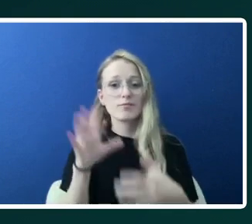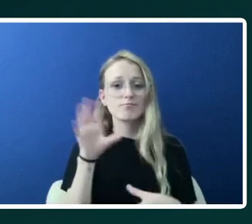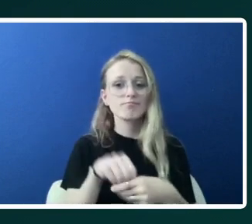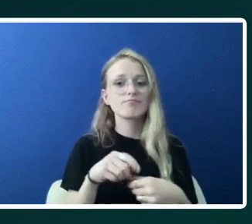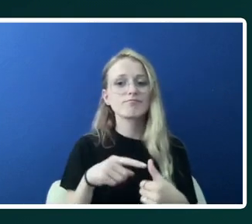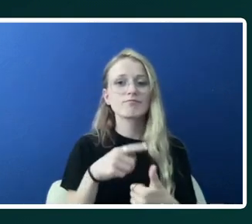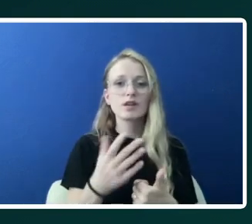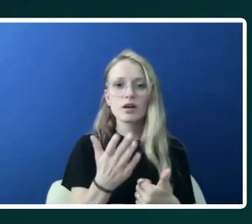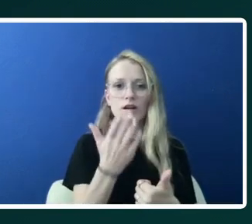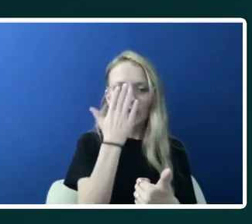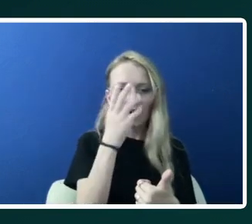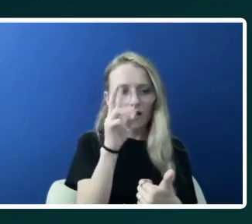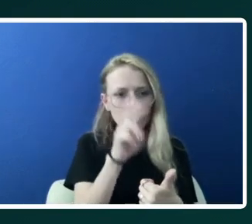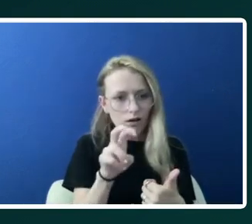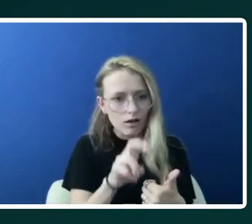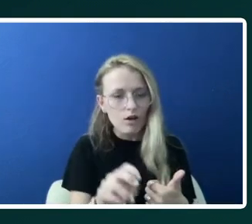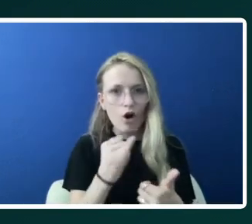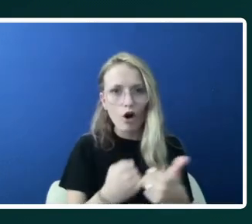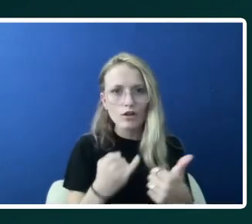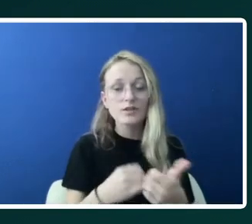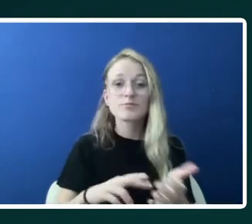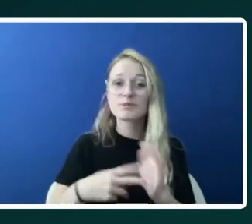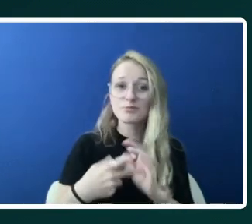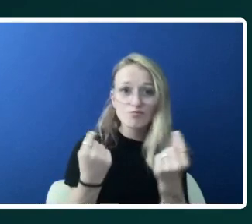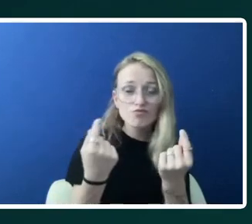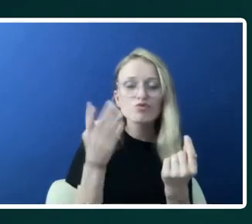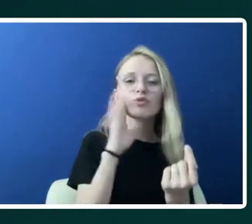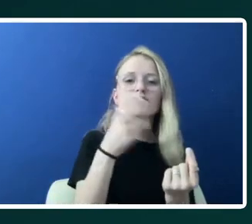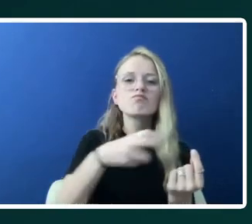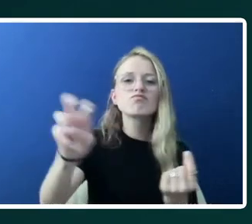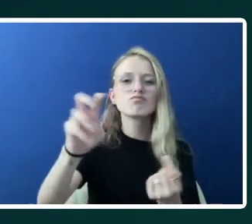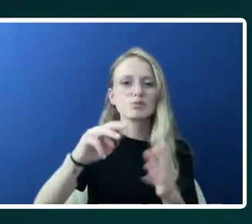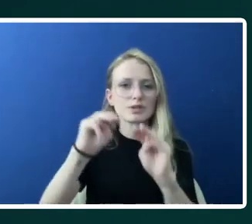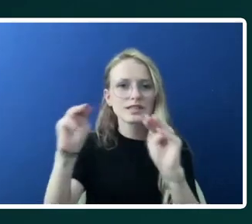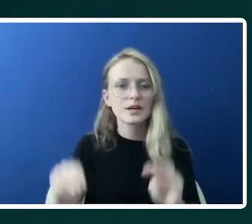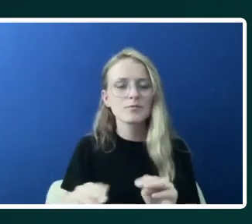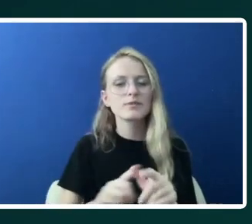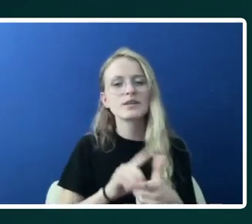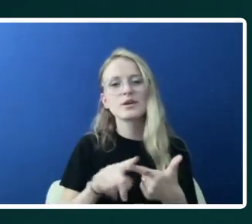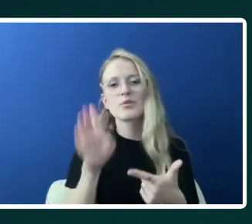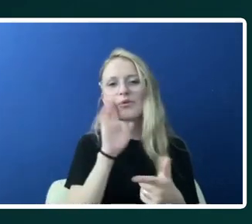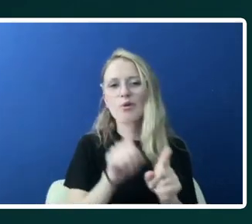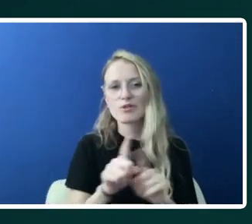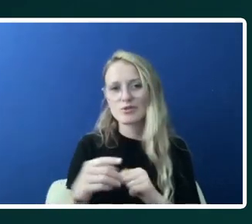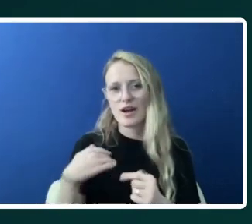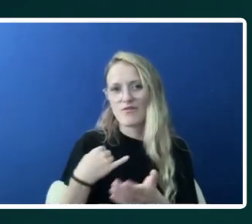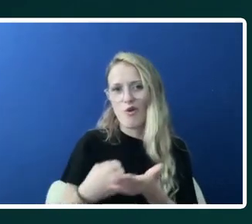us, this involves a trip to the museum and a related art project. And this is where the